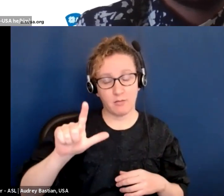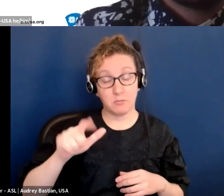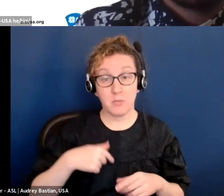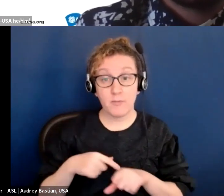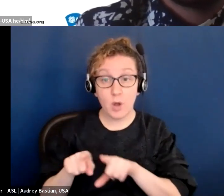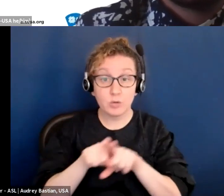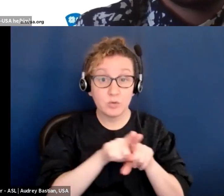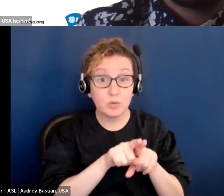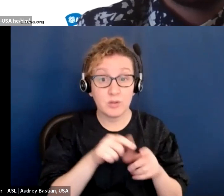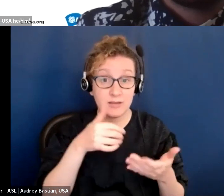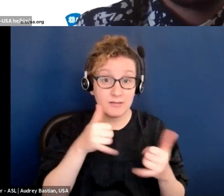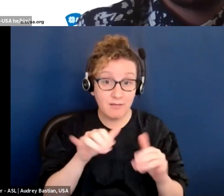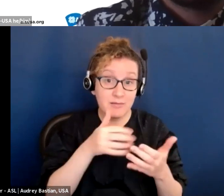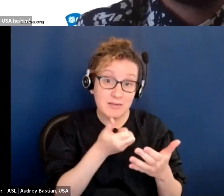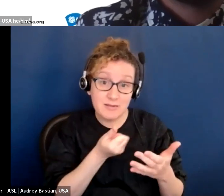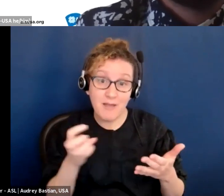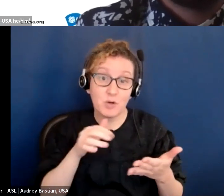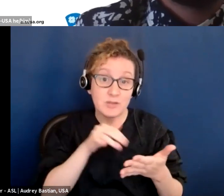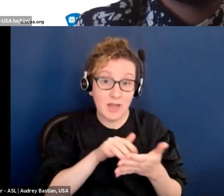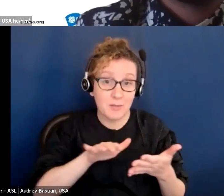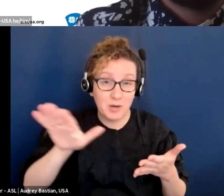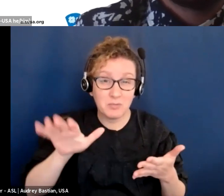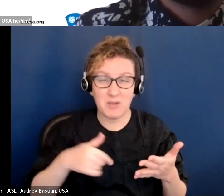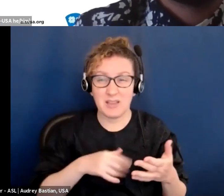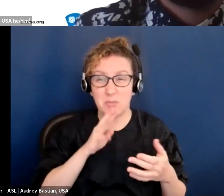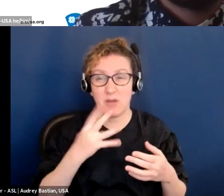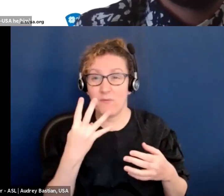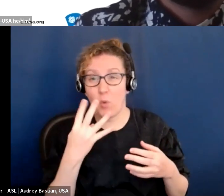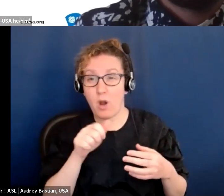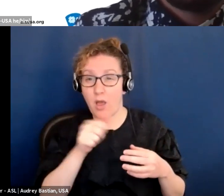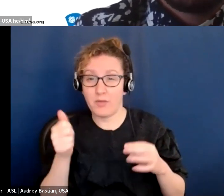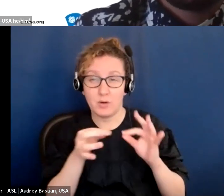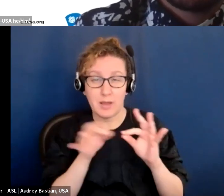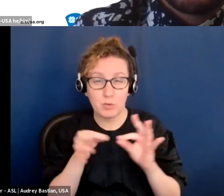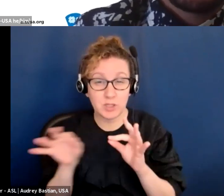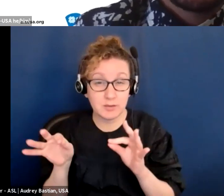several study abroads myself and I speak for other languages. Are there any opportunities